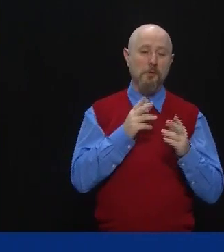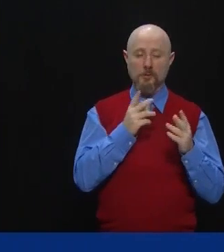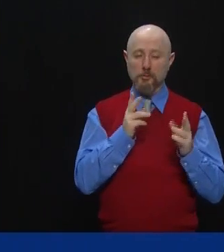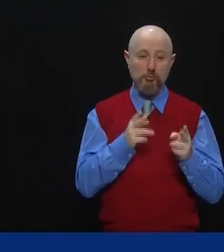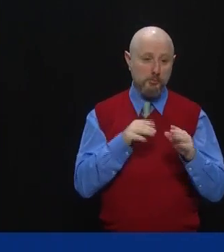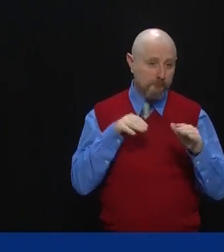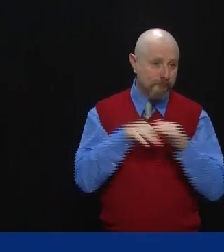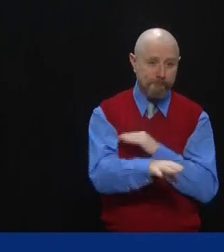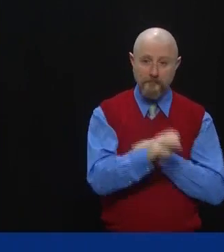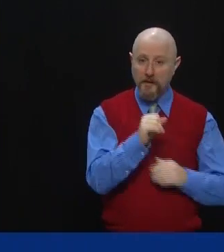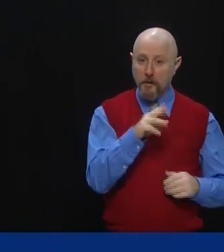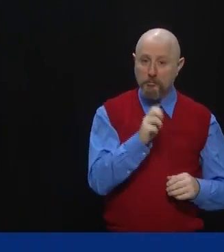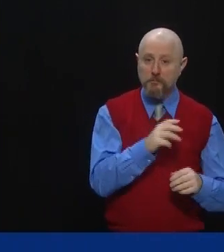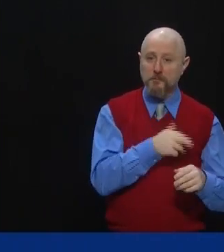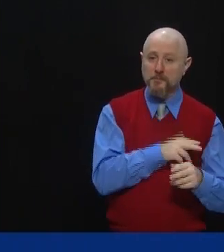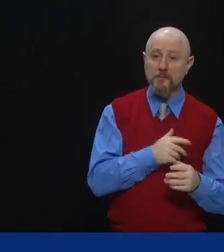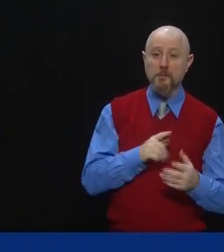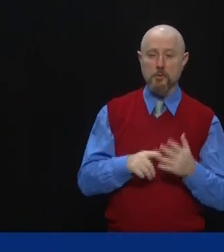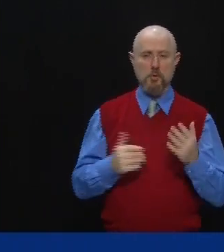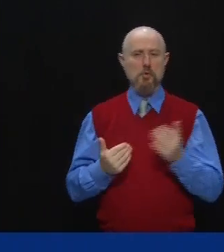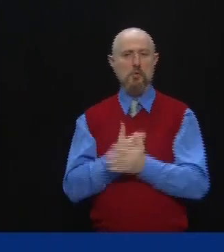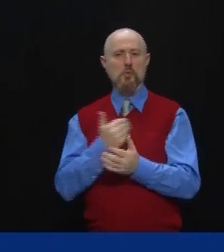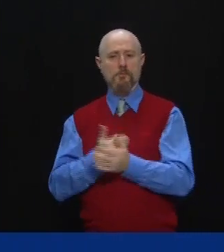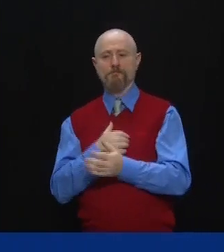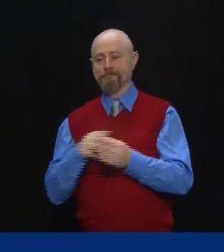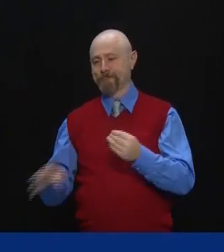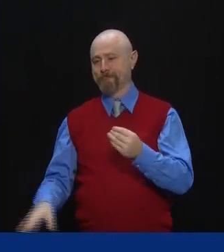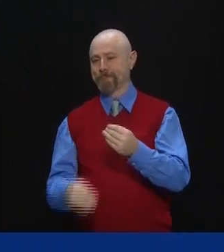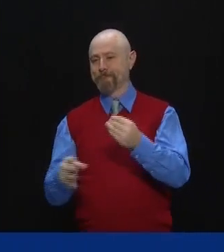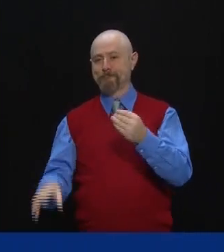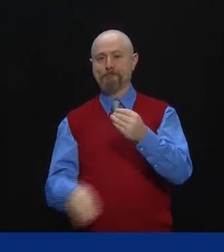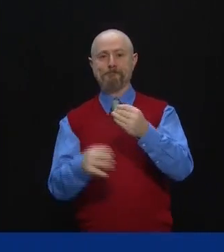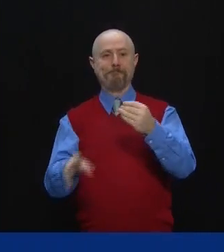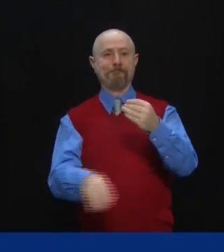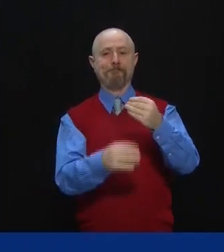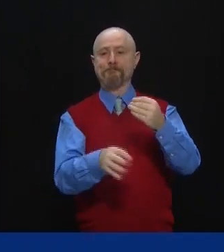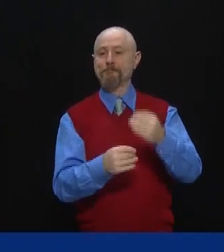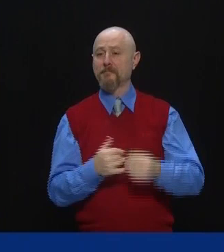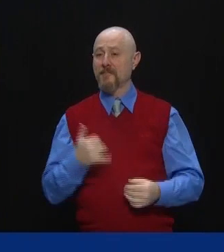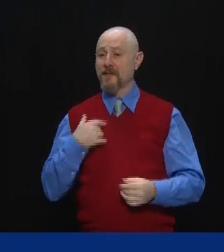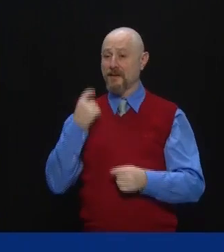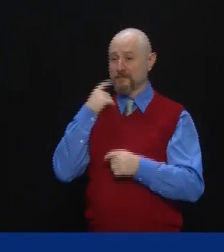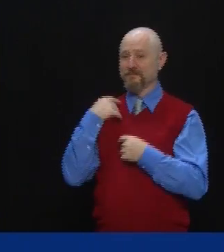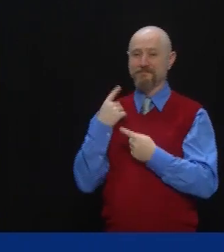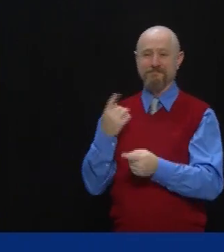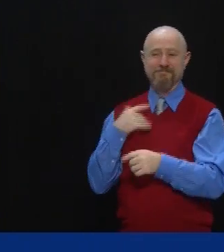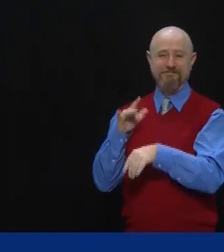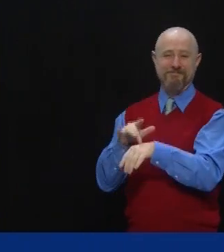ONES PUT UP BY LOCAL GOVERNMENTS, ONES AVAILABLE AT URGENT CARES. WE WANT TO THANK PARTNERSHIP WITH WELL HEALTH FOR HELPING US